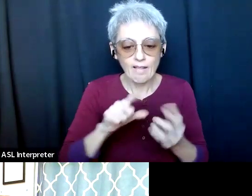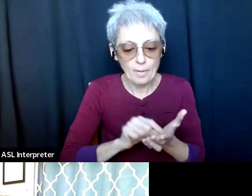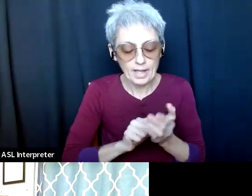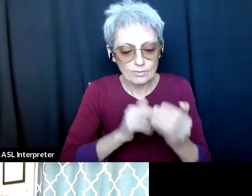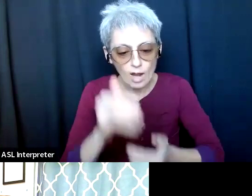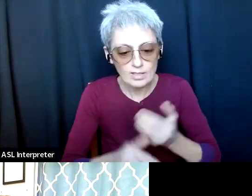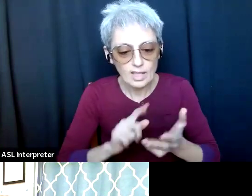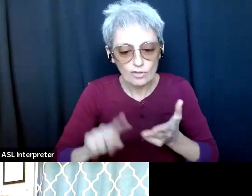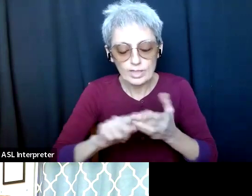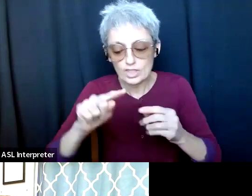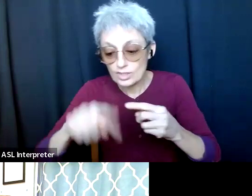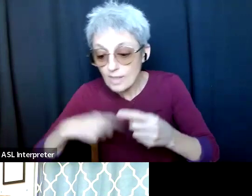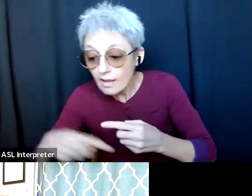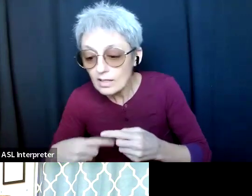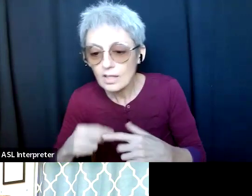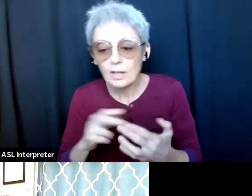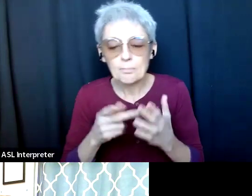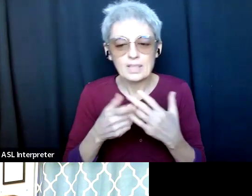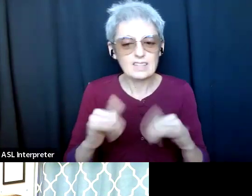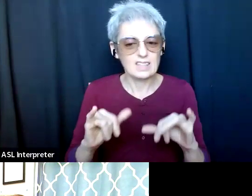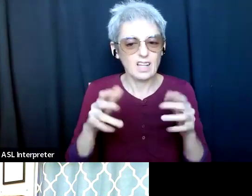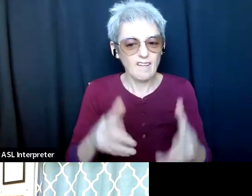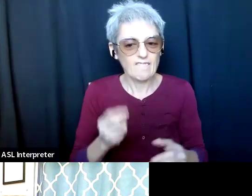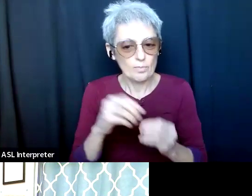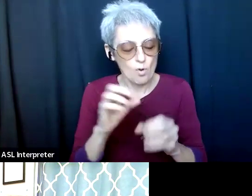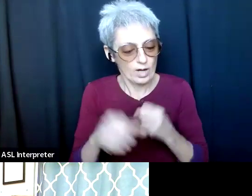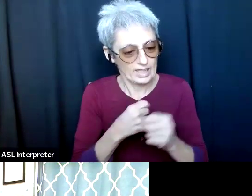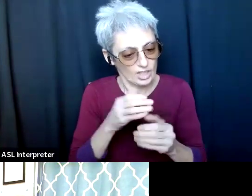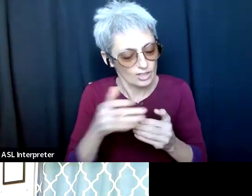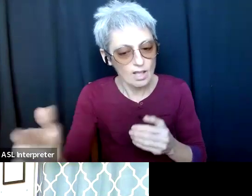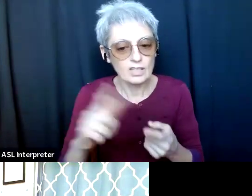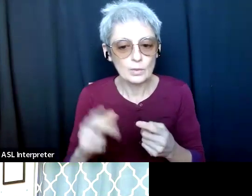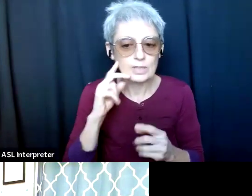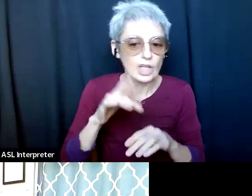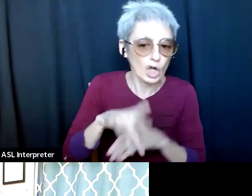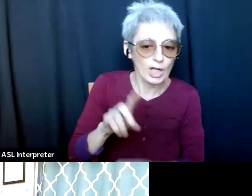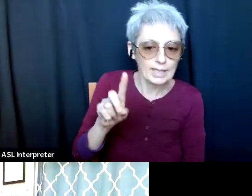but sometimes the objective test is showing that they perform great and sometimes it's also the other way around.